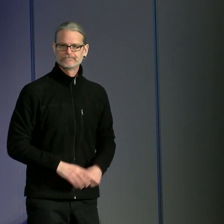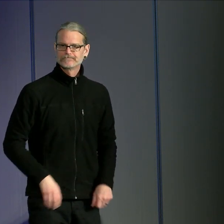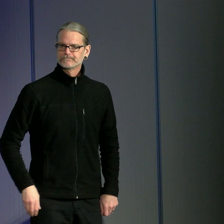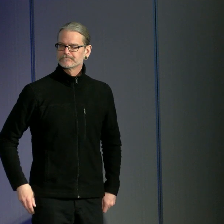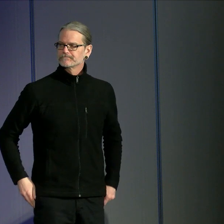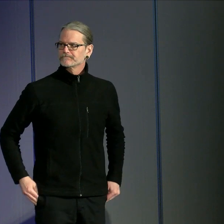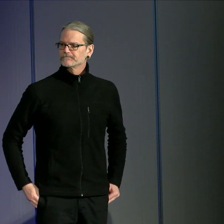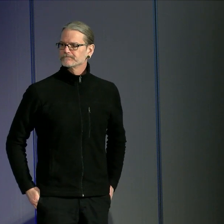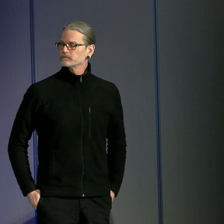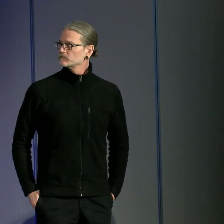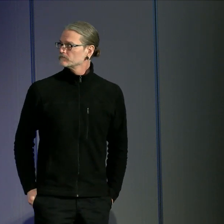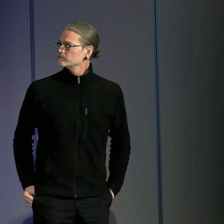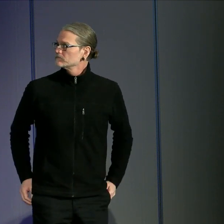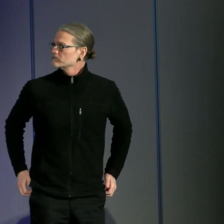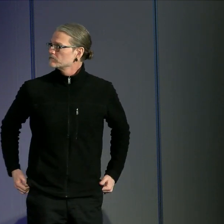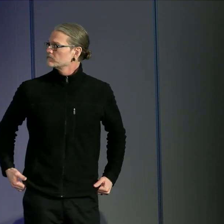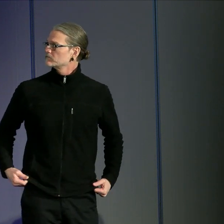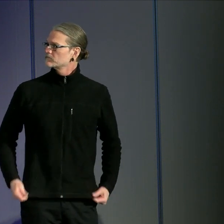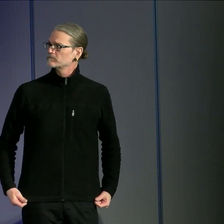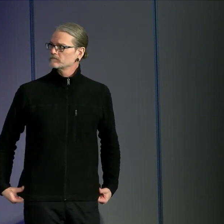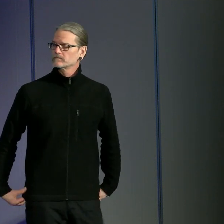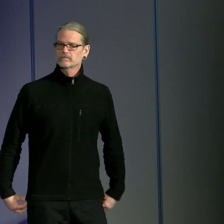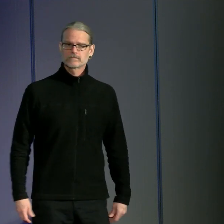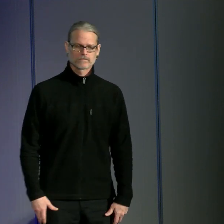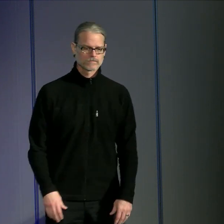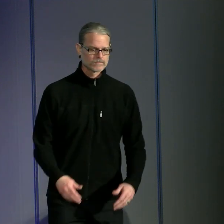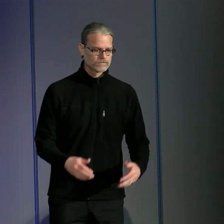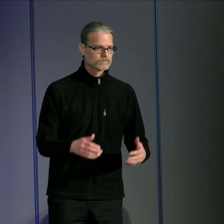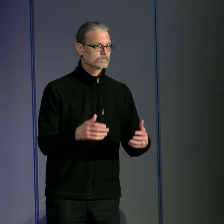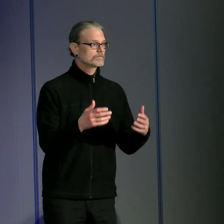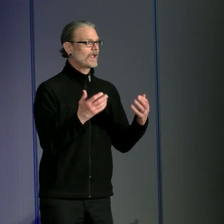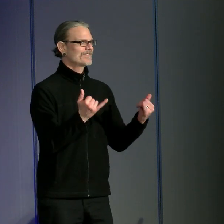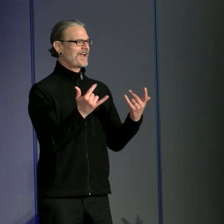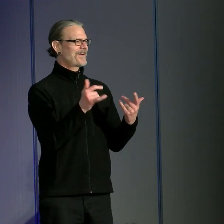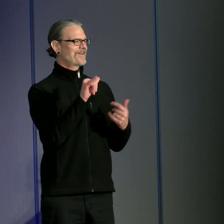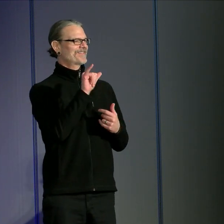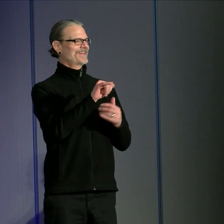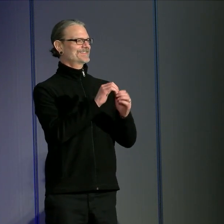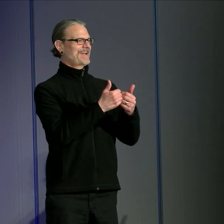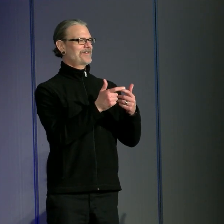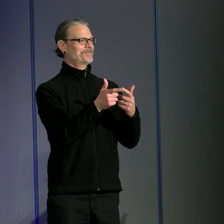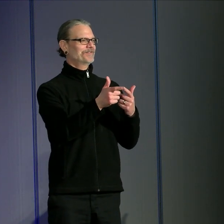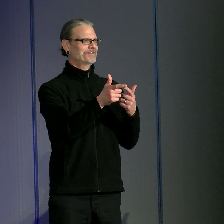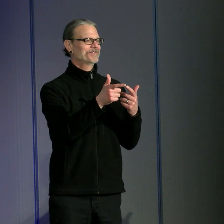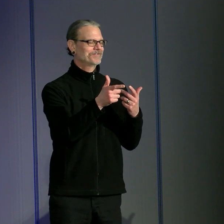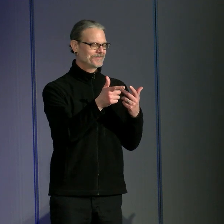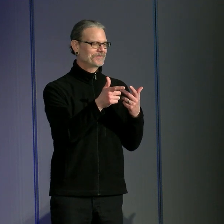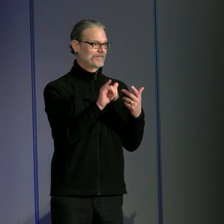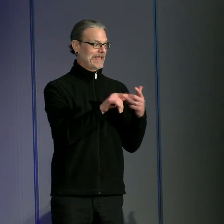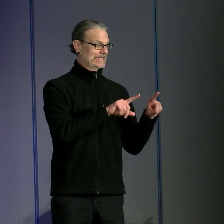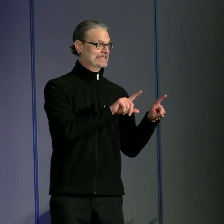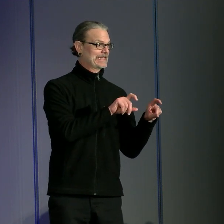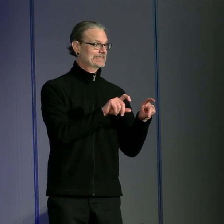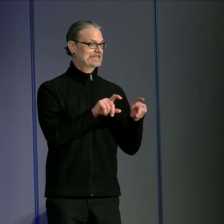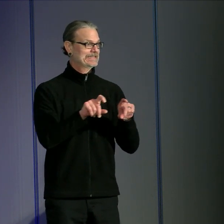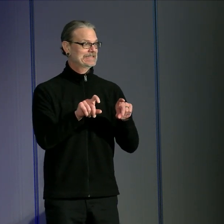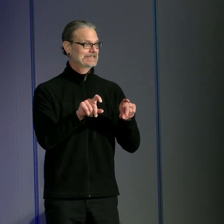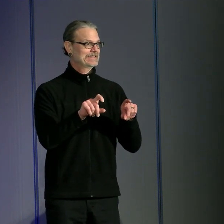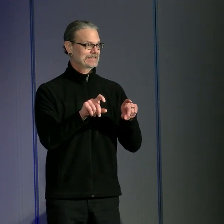So, already, this is a way to start spreading the testing effort that's very straightforward, okay?